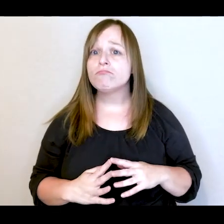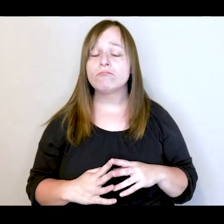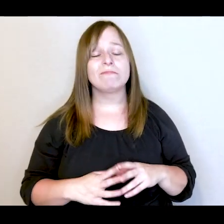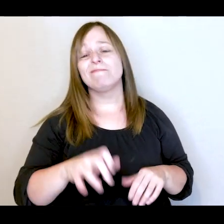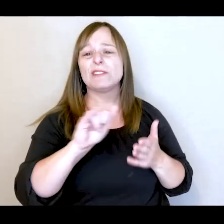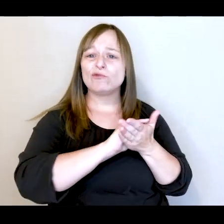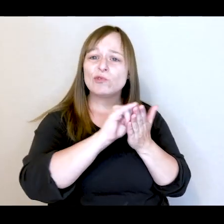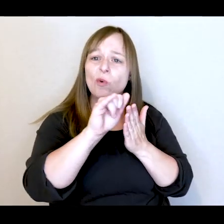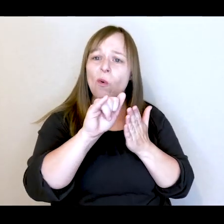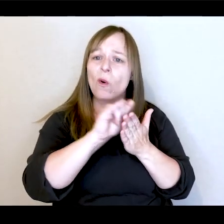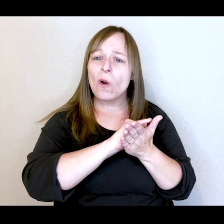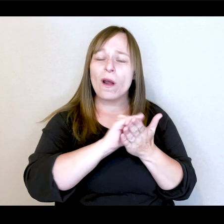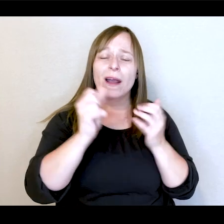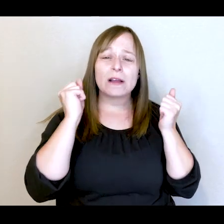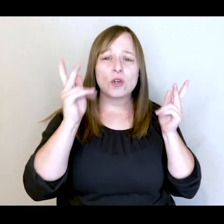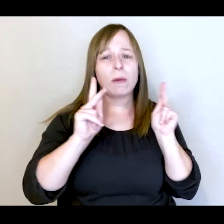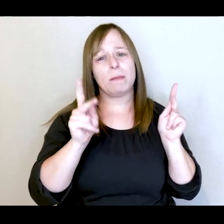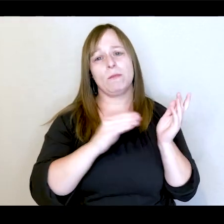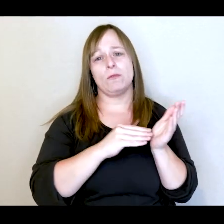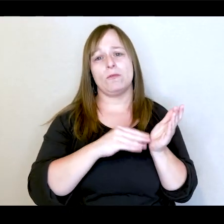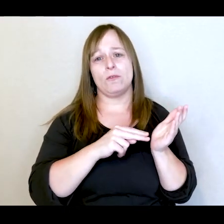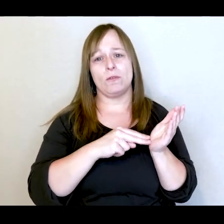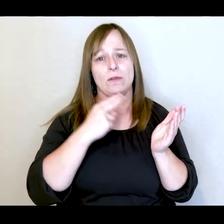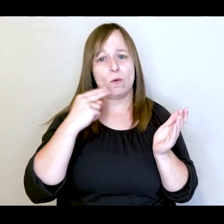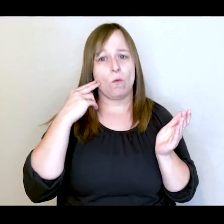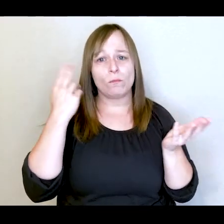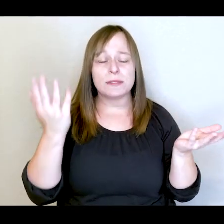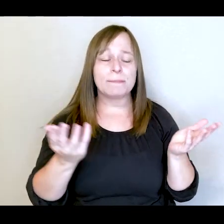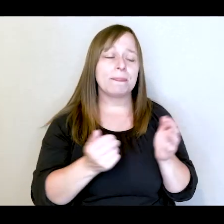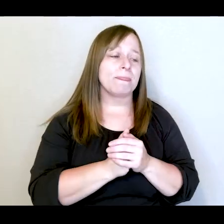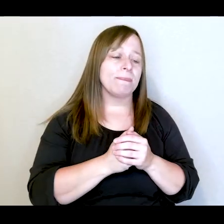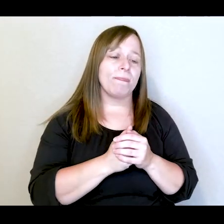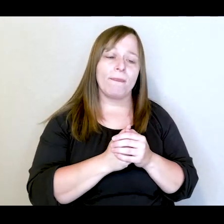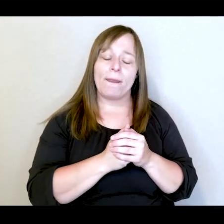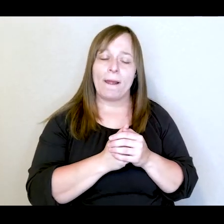New York has a ton of people in nursing facilities and